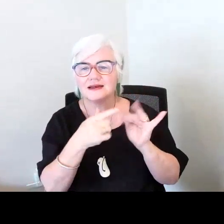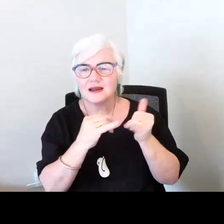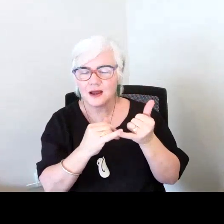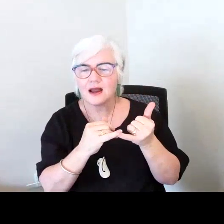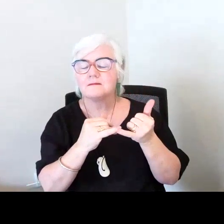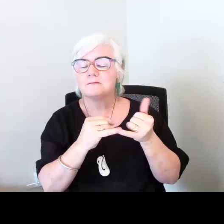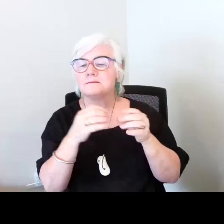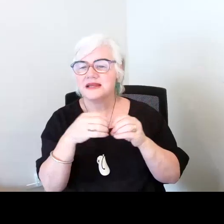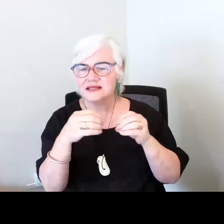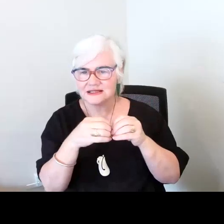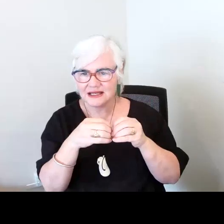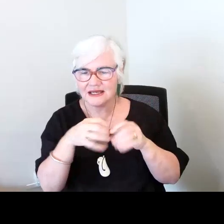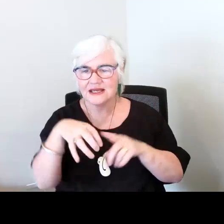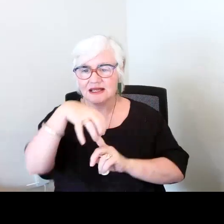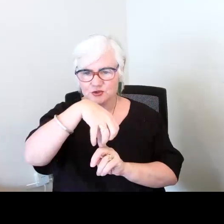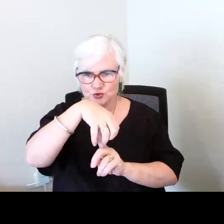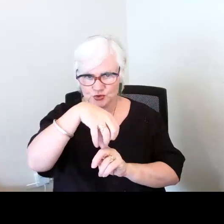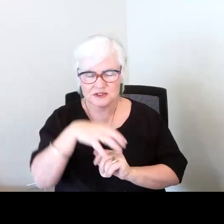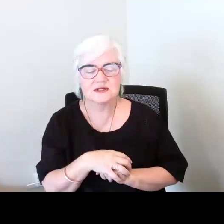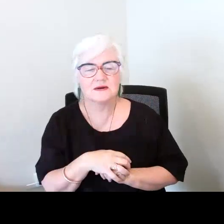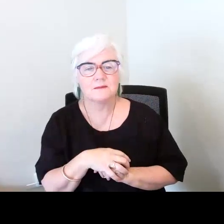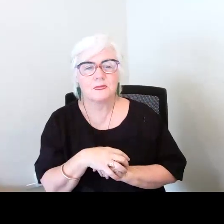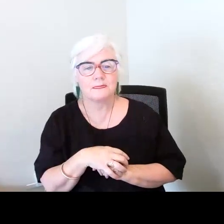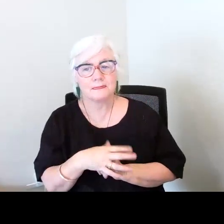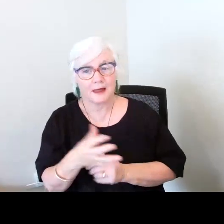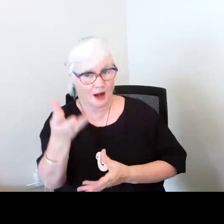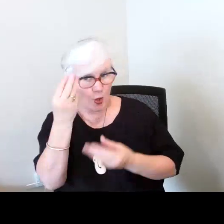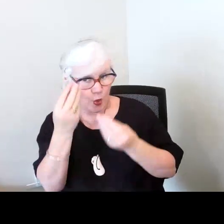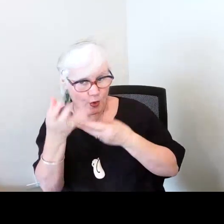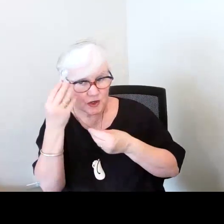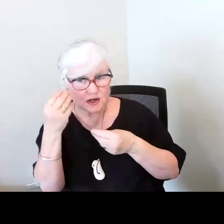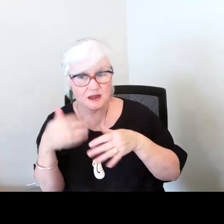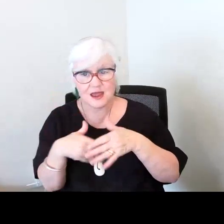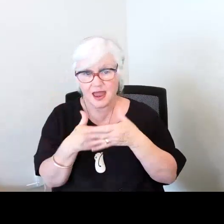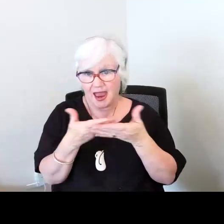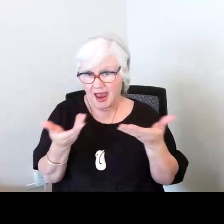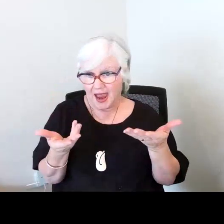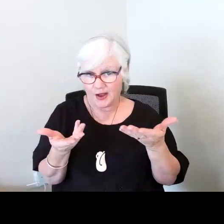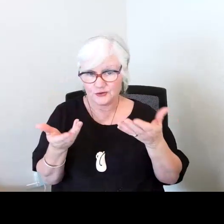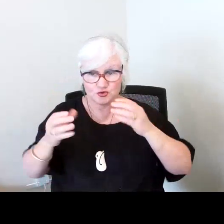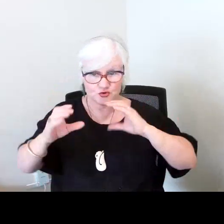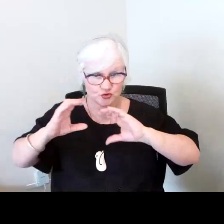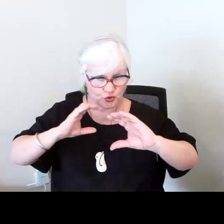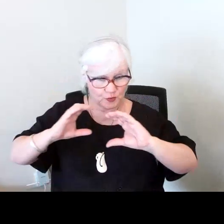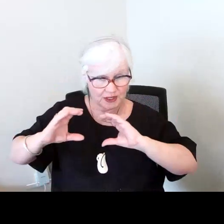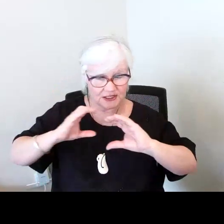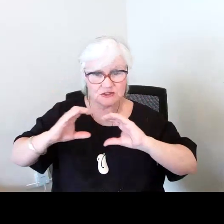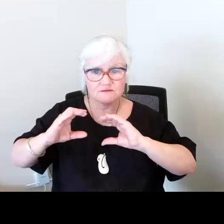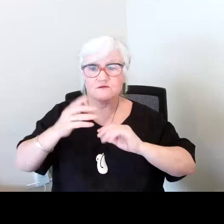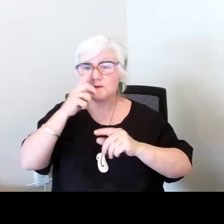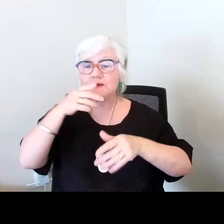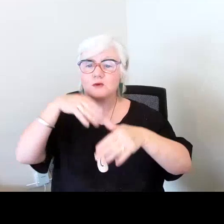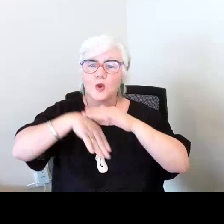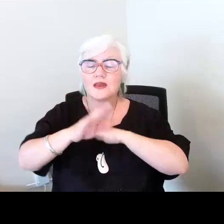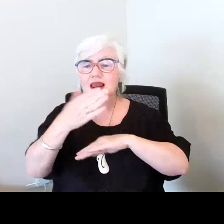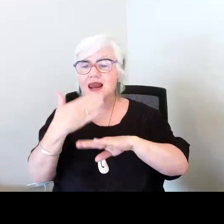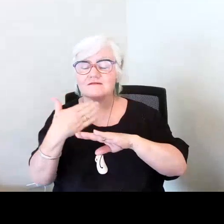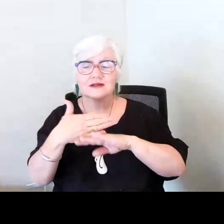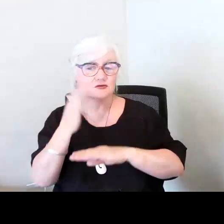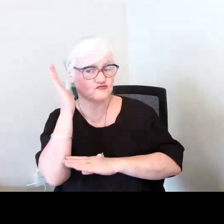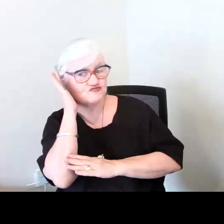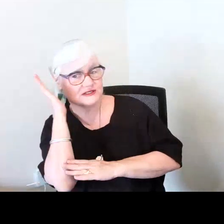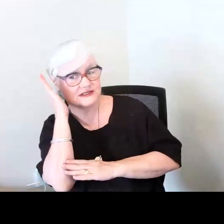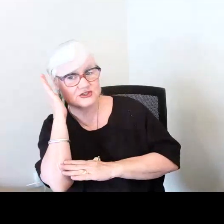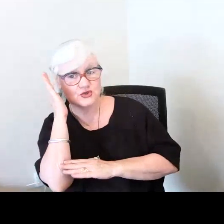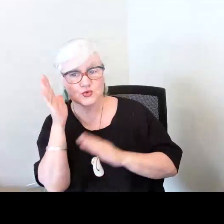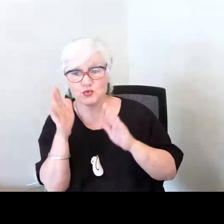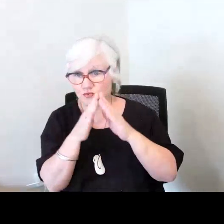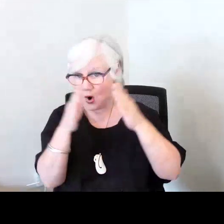learned how to communicate with people that are in residential homes [technical difficulties].